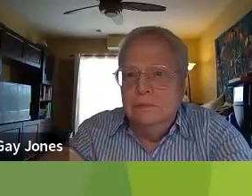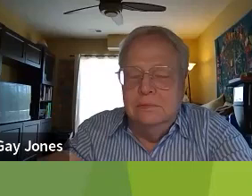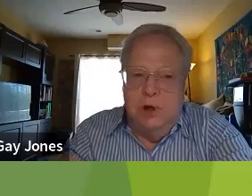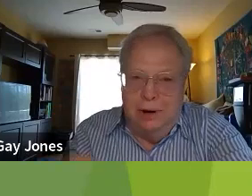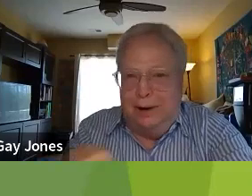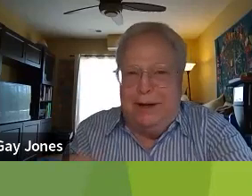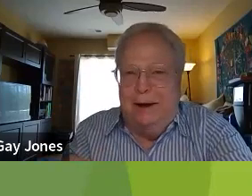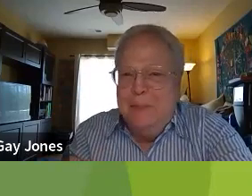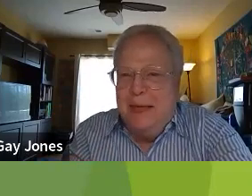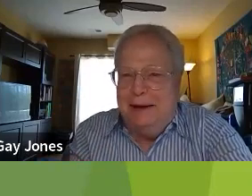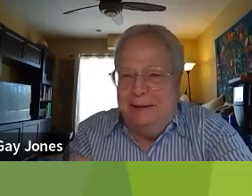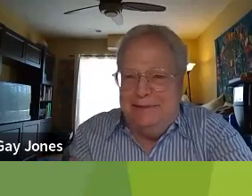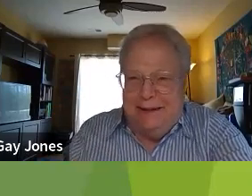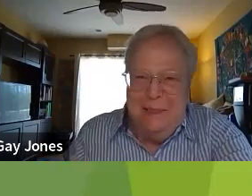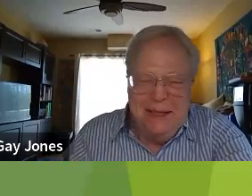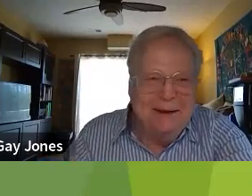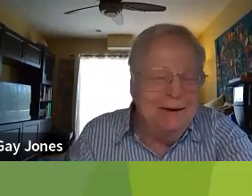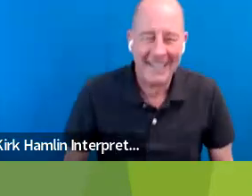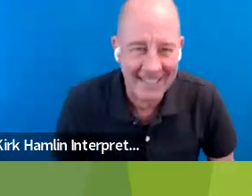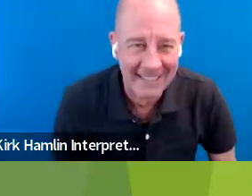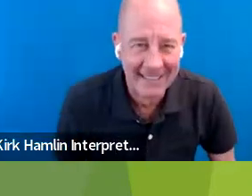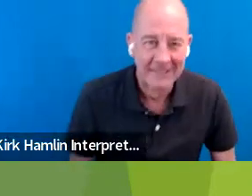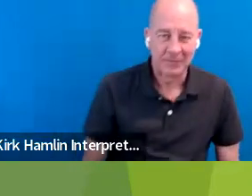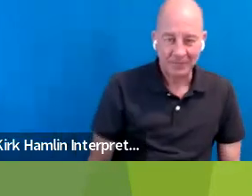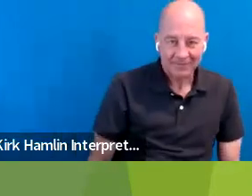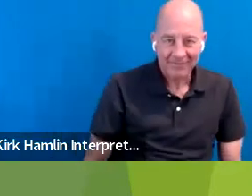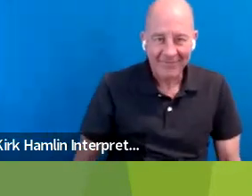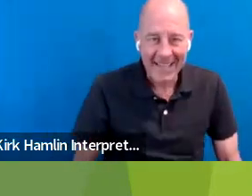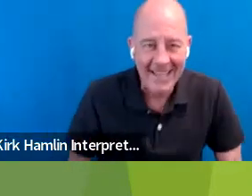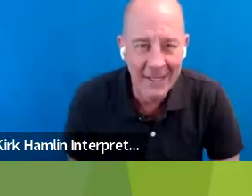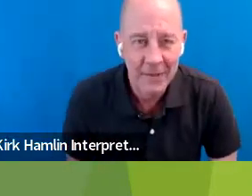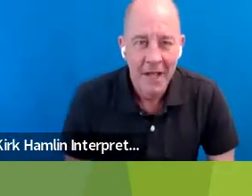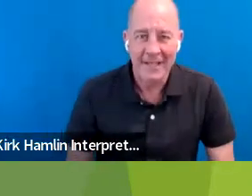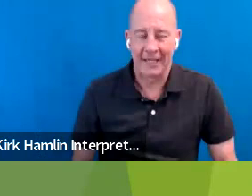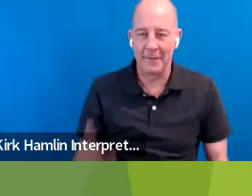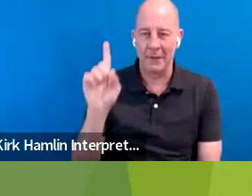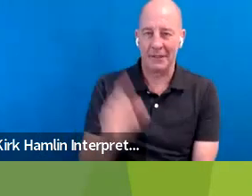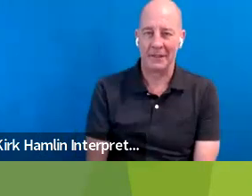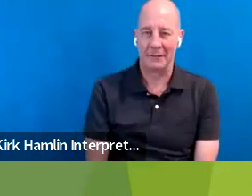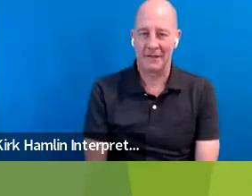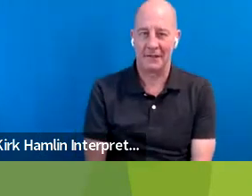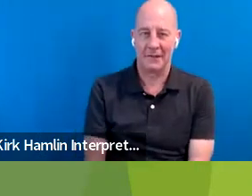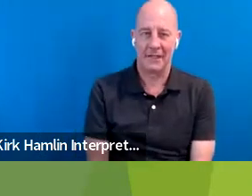Yes, let me quickly read the question.